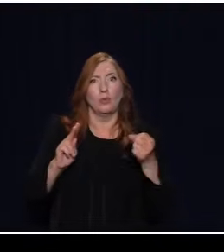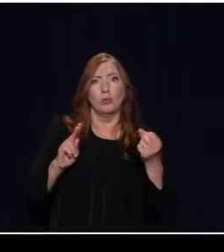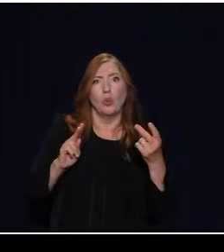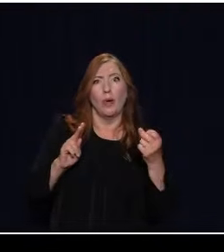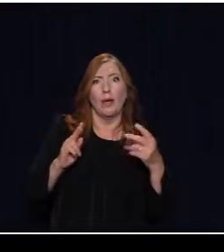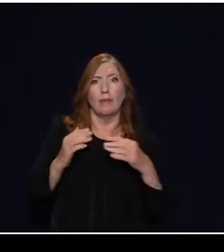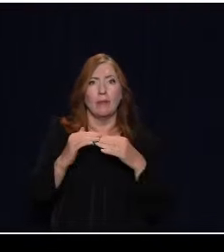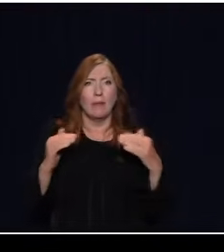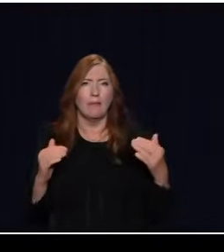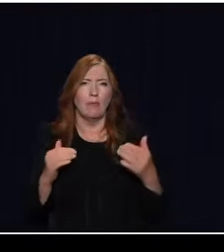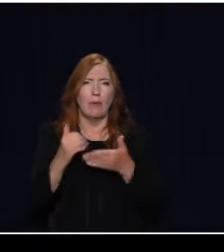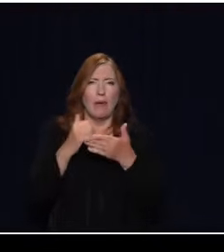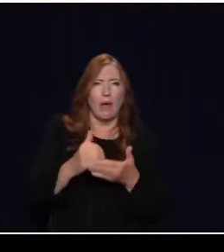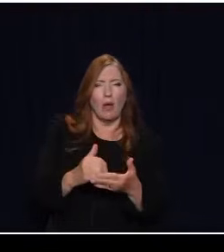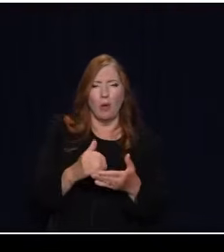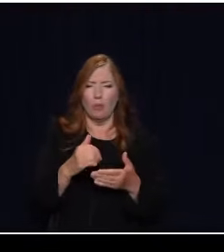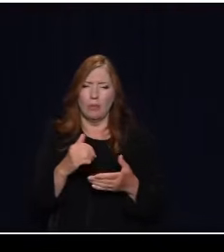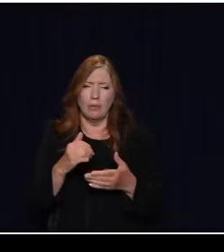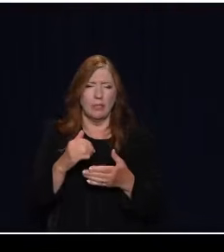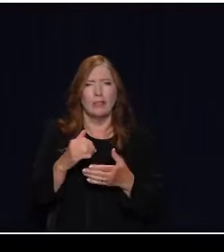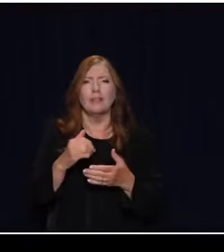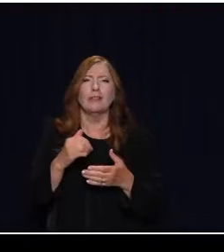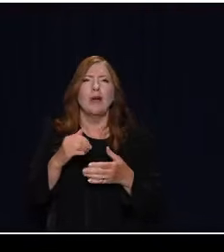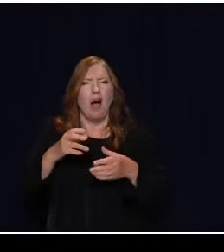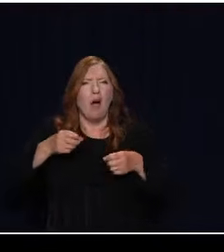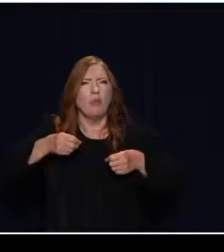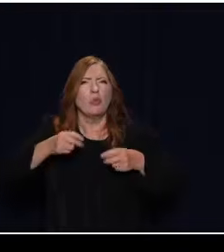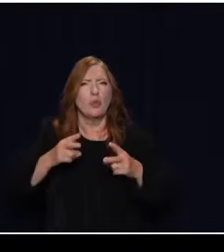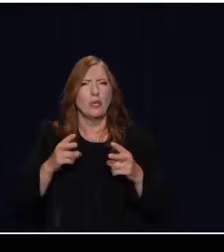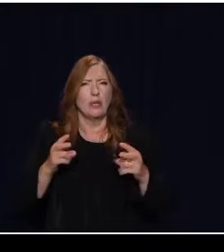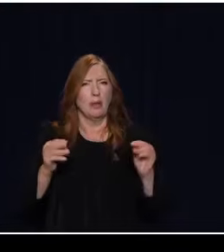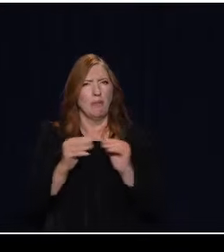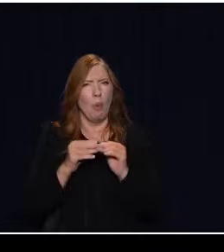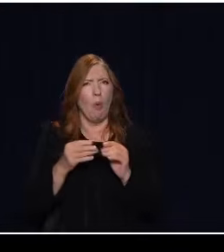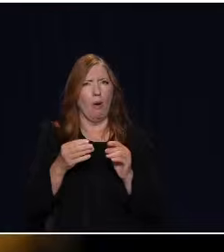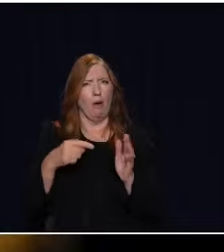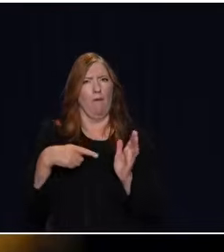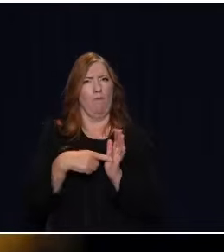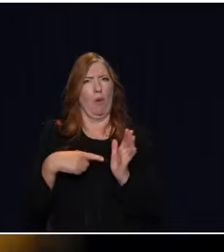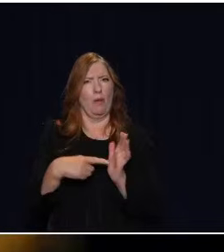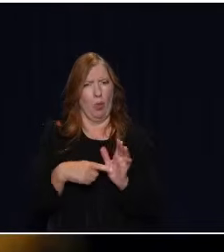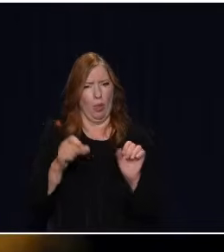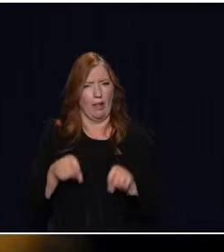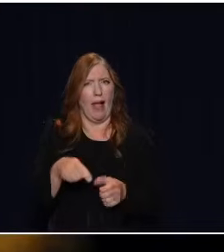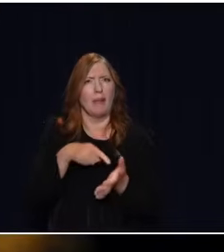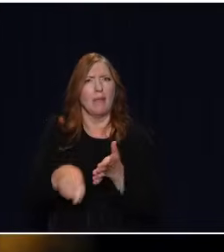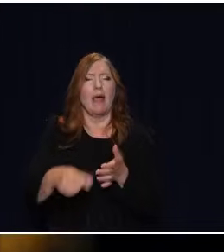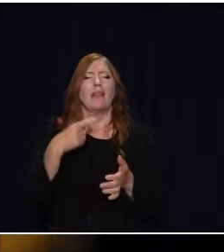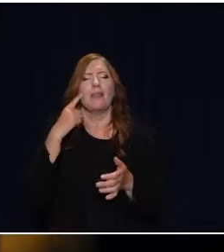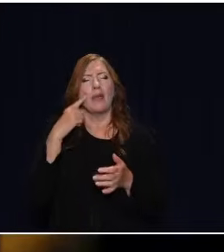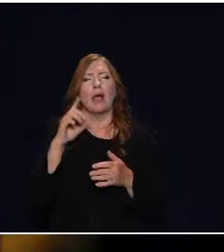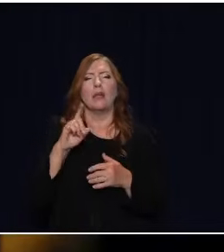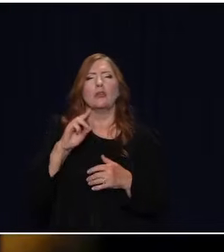WAYING ON VOTERS MINDS. CAN SOMETHING BE DONE ON THE K-12 LEVEL TO MAKE THOSE